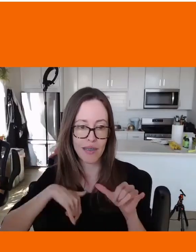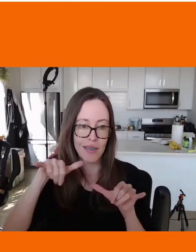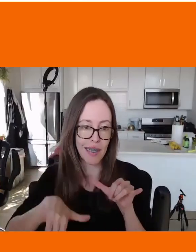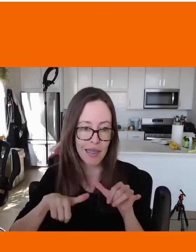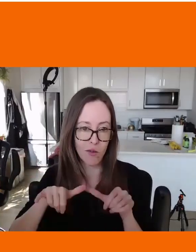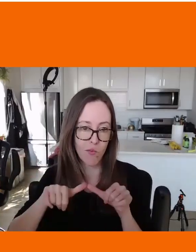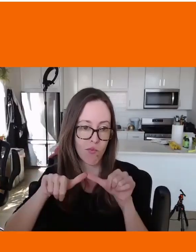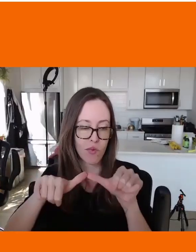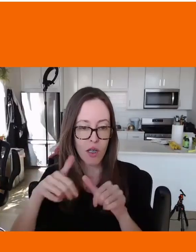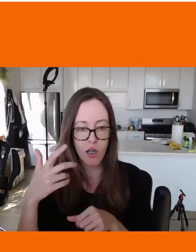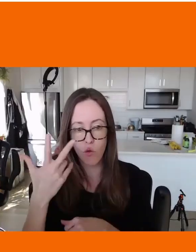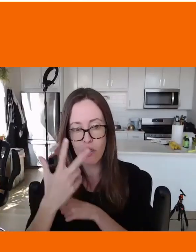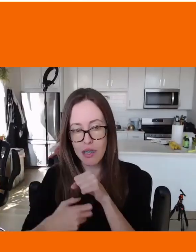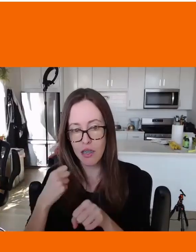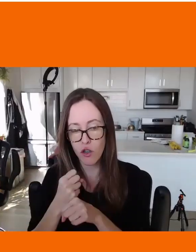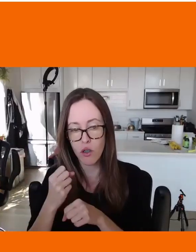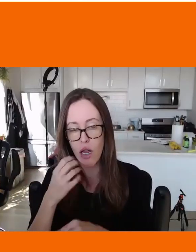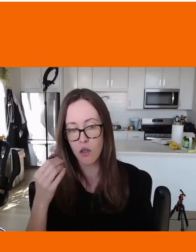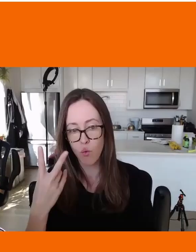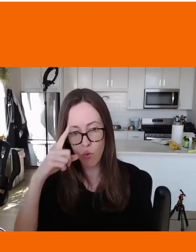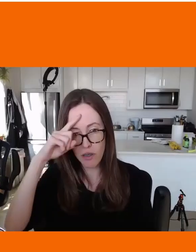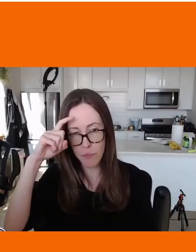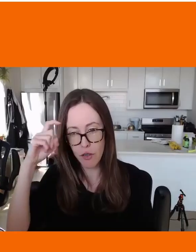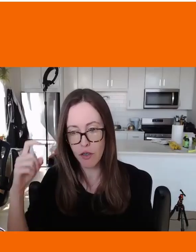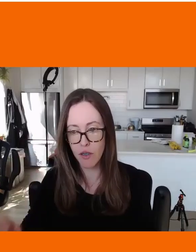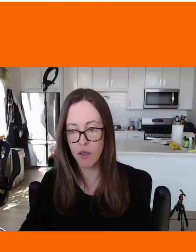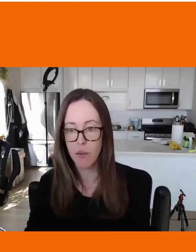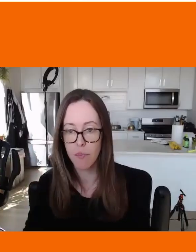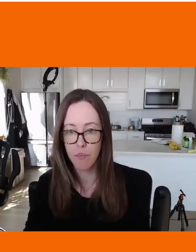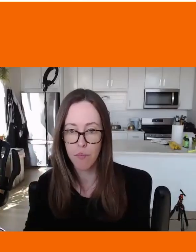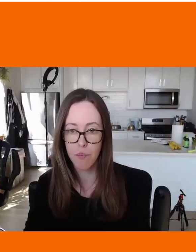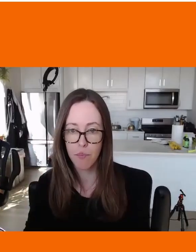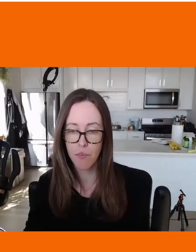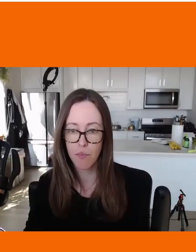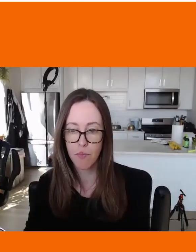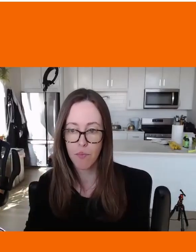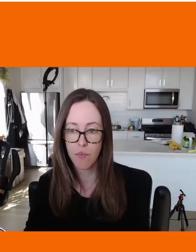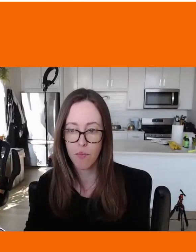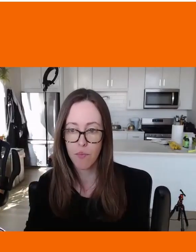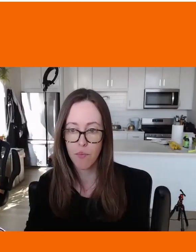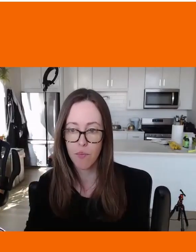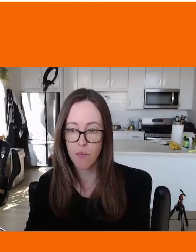We typically had summer programs that ran, so people would come and go. But I worked for three full years and two summers in this lab.